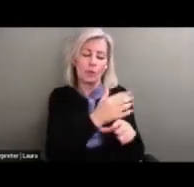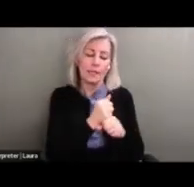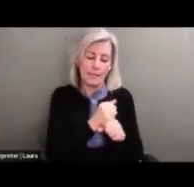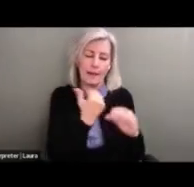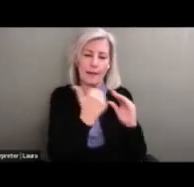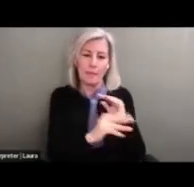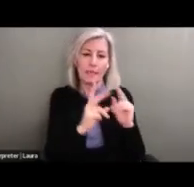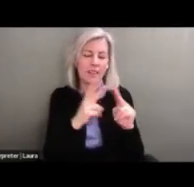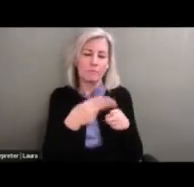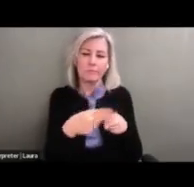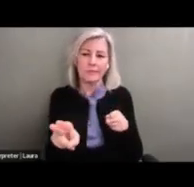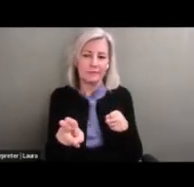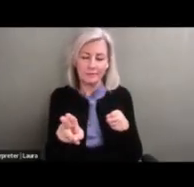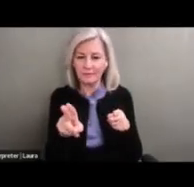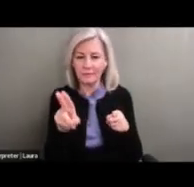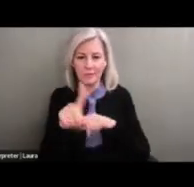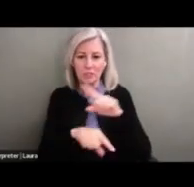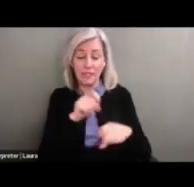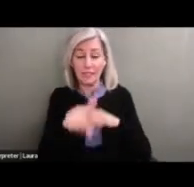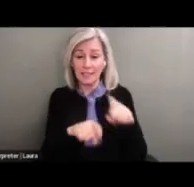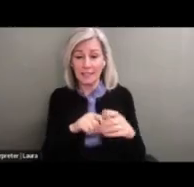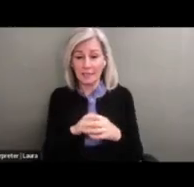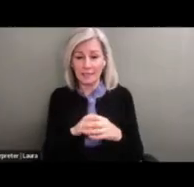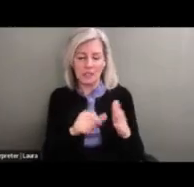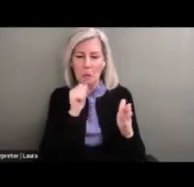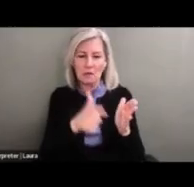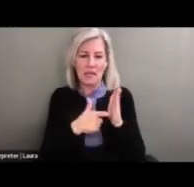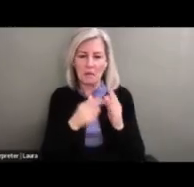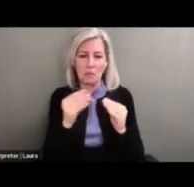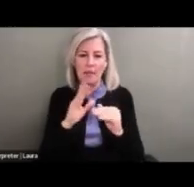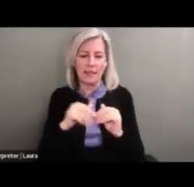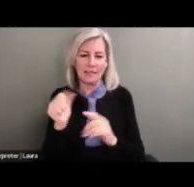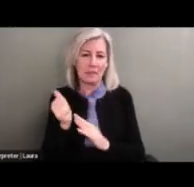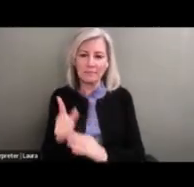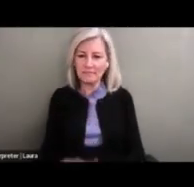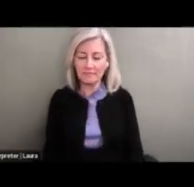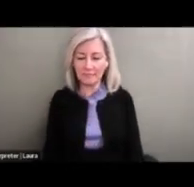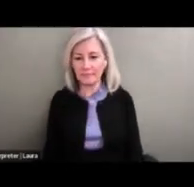The link is on the screen and we have shared in the chat,